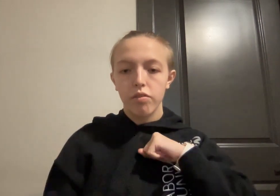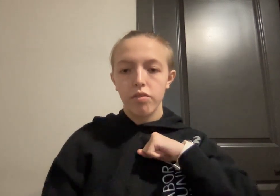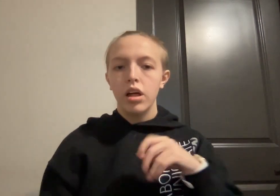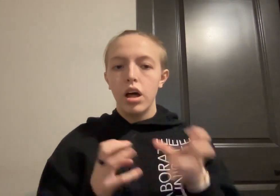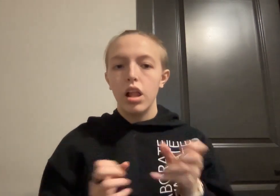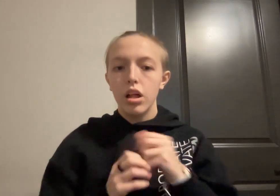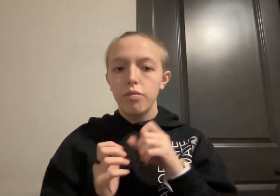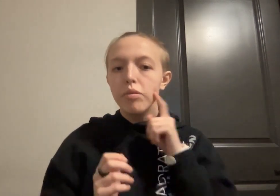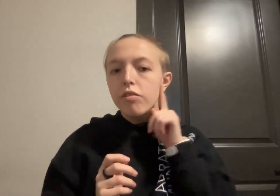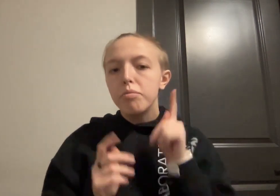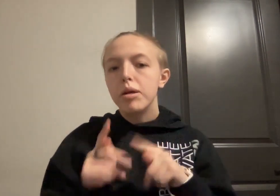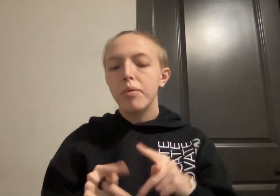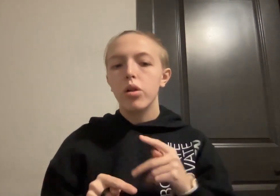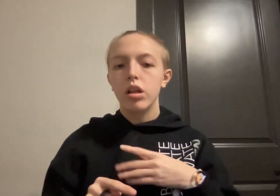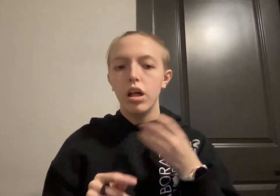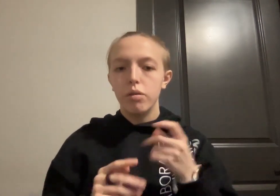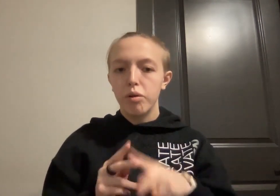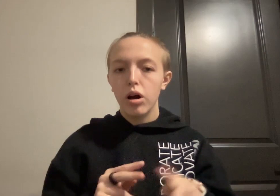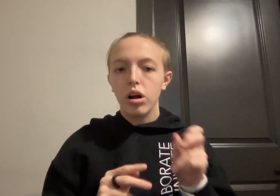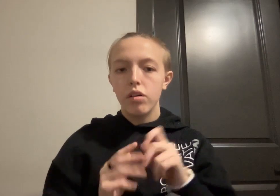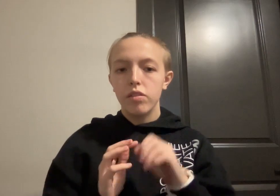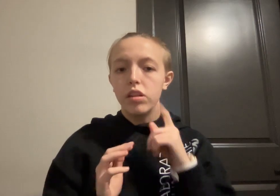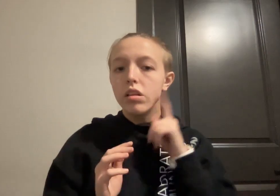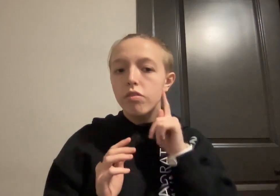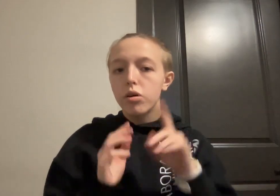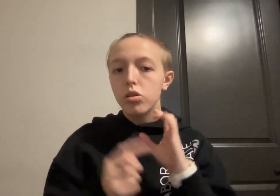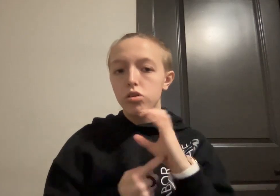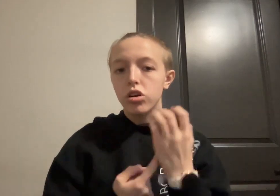A lot of deaf people and part of deaf culture